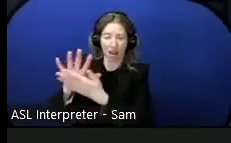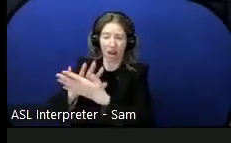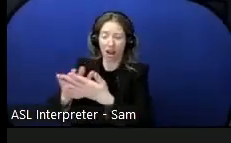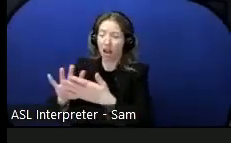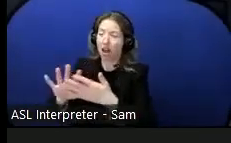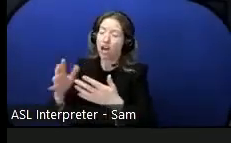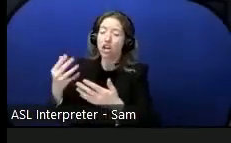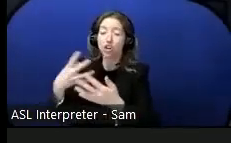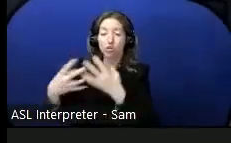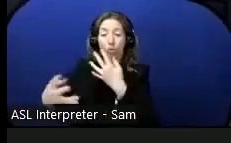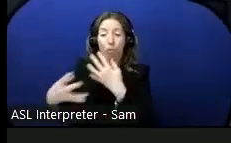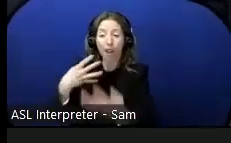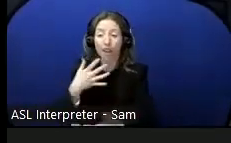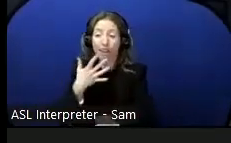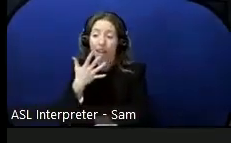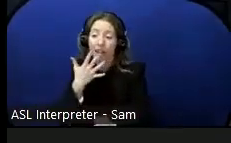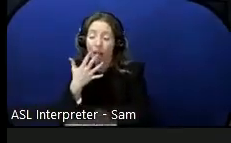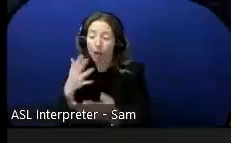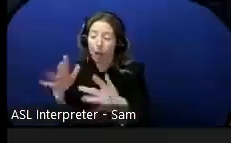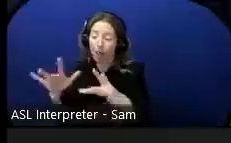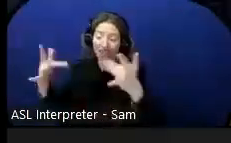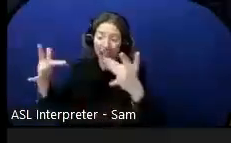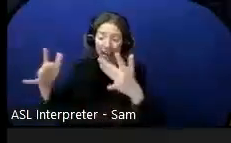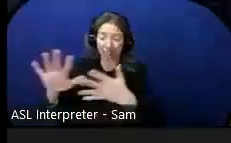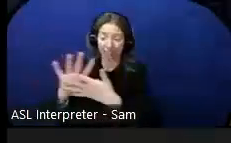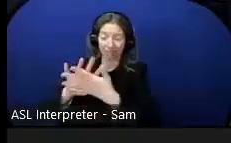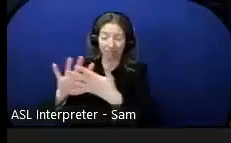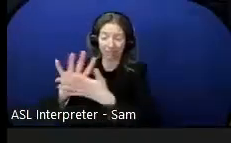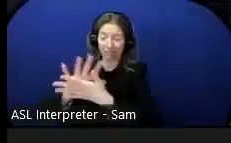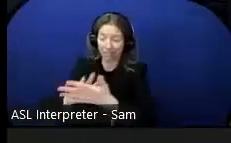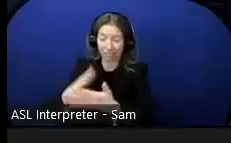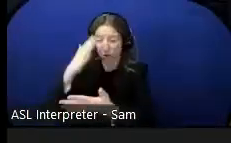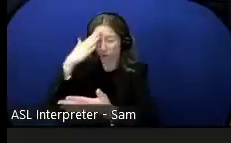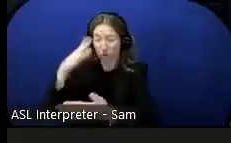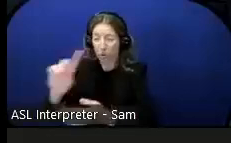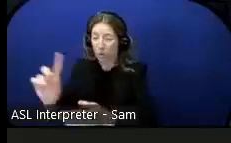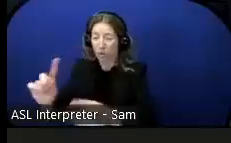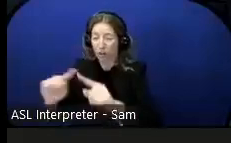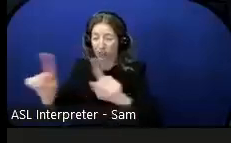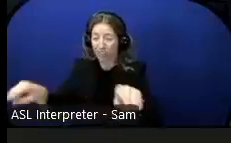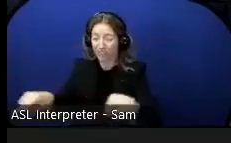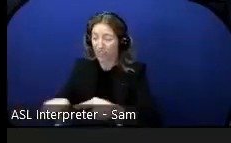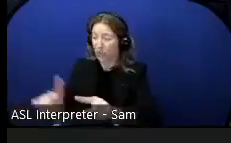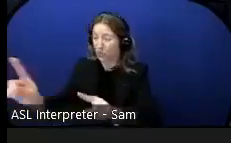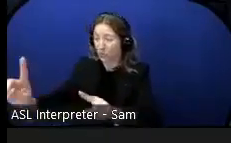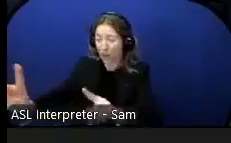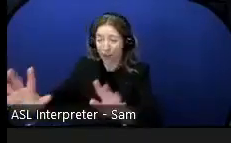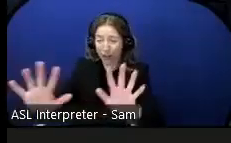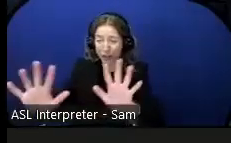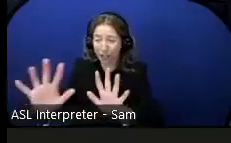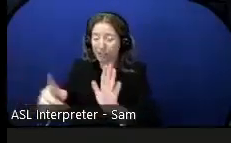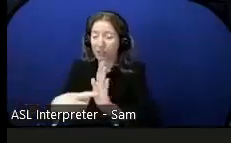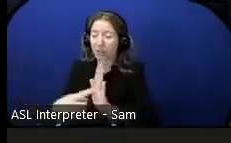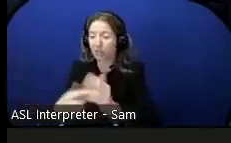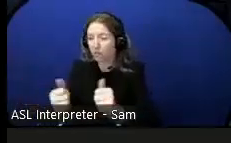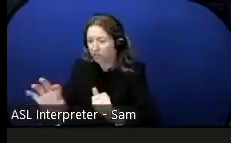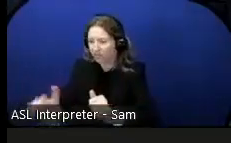they might not be able to see that, and they might try clicking somewhere else and not be able to interact with the form and think it's broken. And a lot of the time,